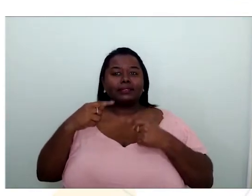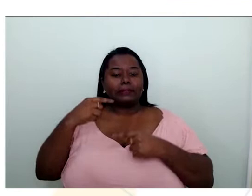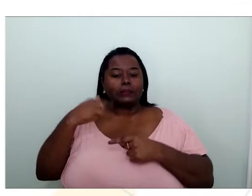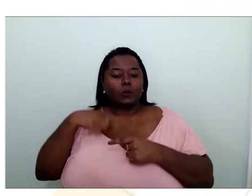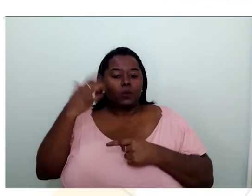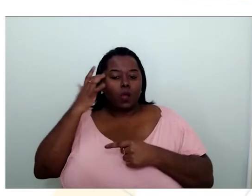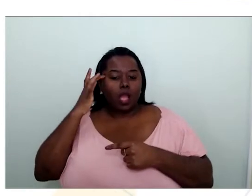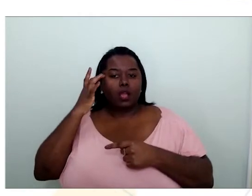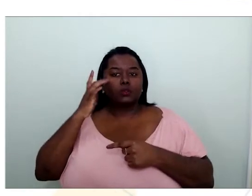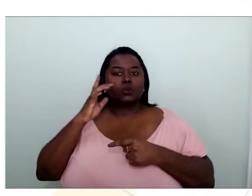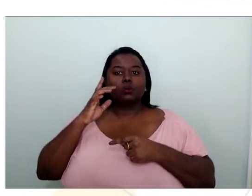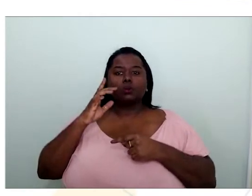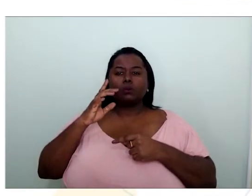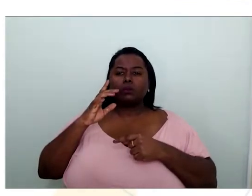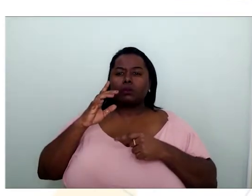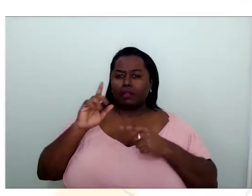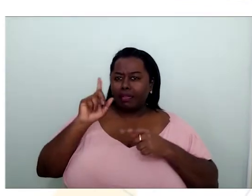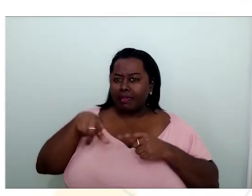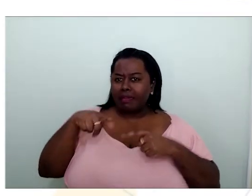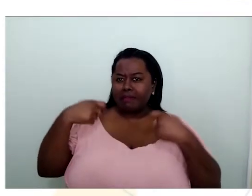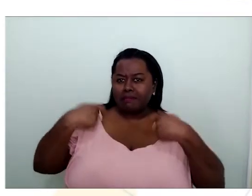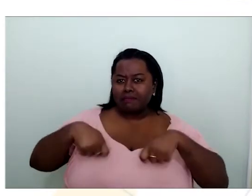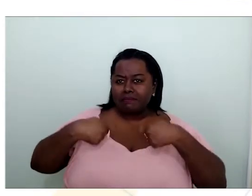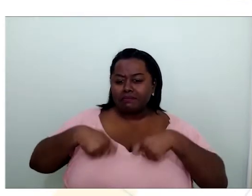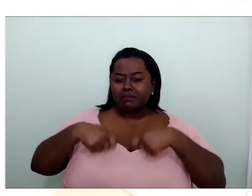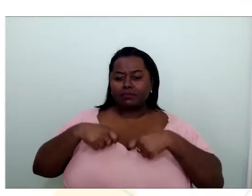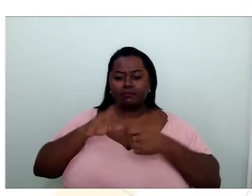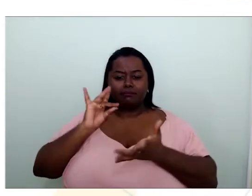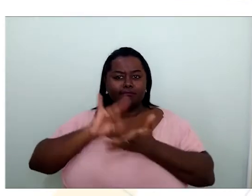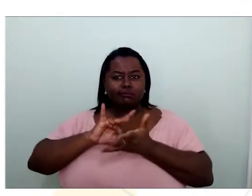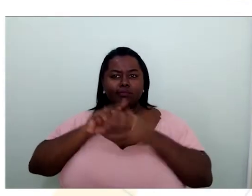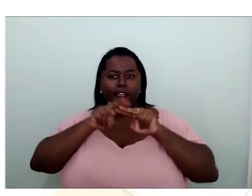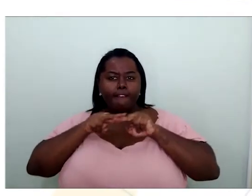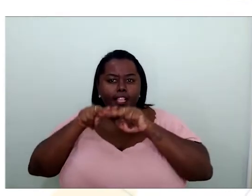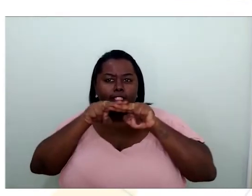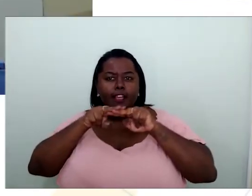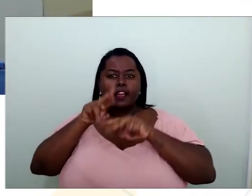think about is how necessary is it to revise and remix. Now, I mean this